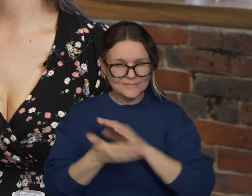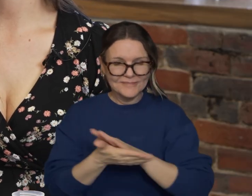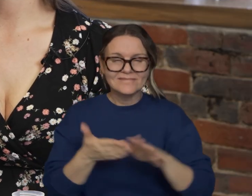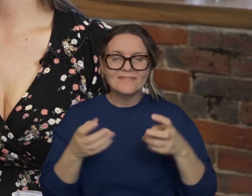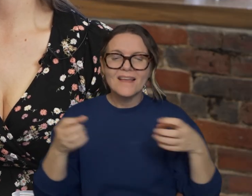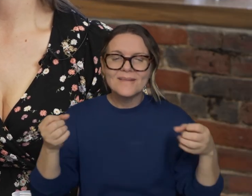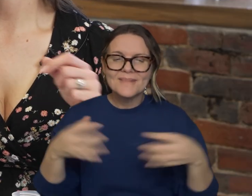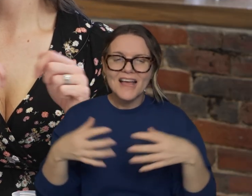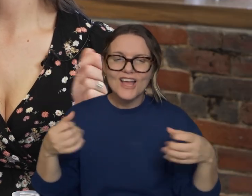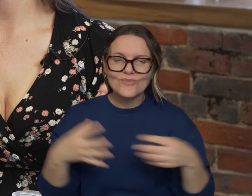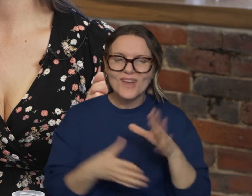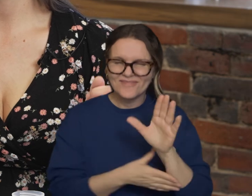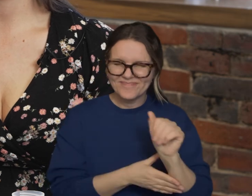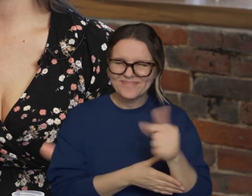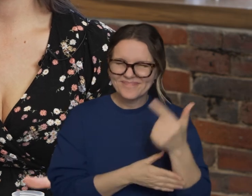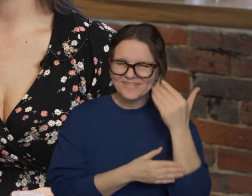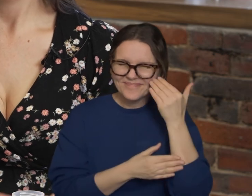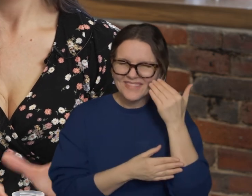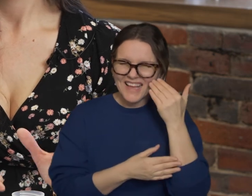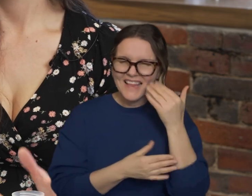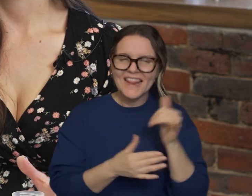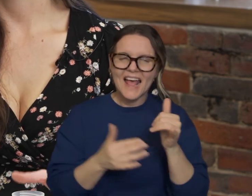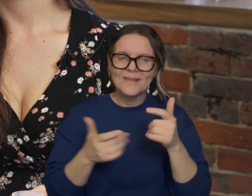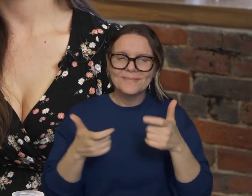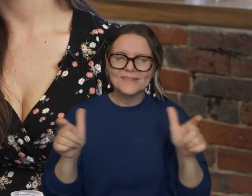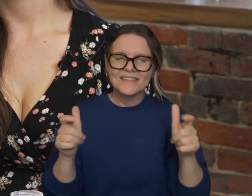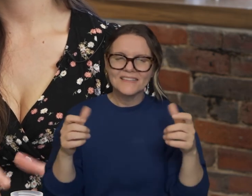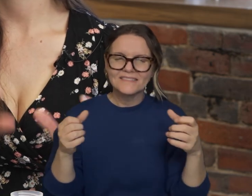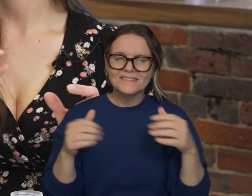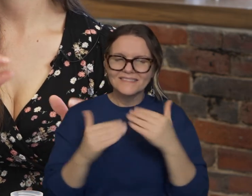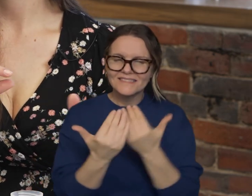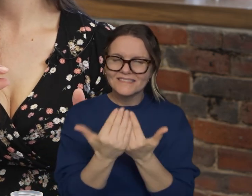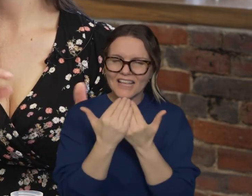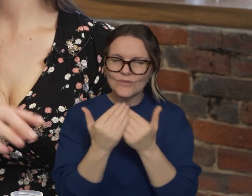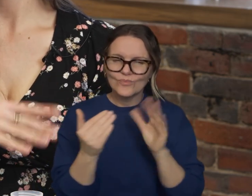make bags that look like large sandwich baggies you put all your parts in a little bit of water